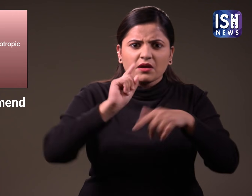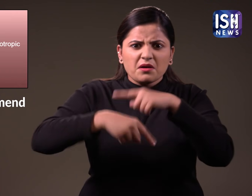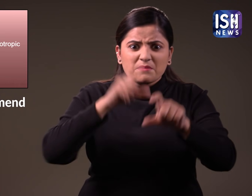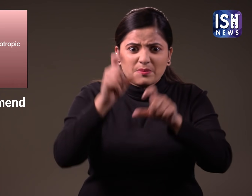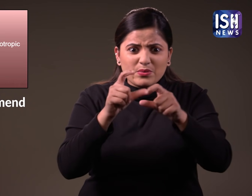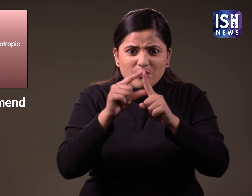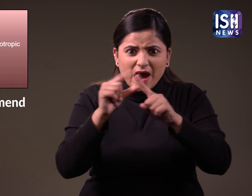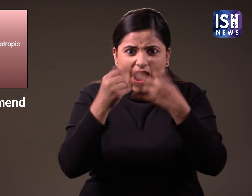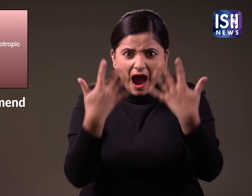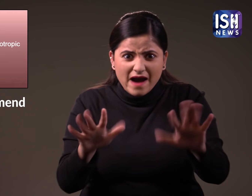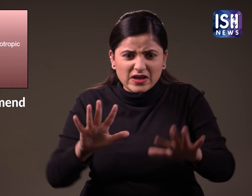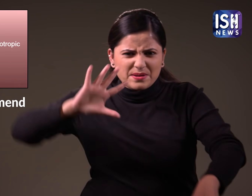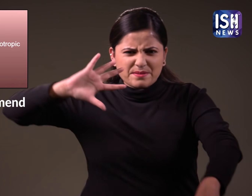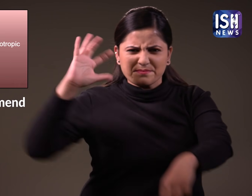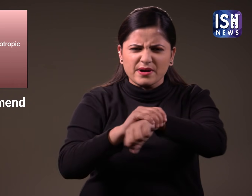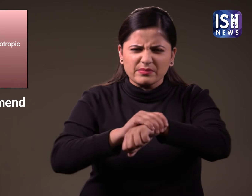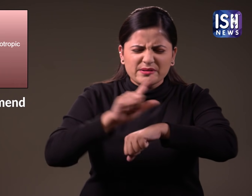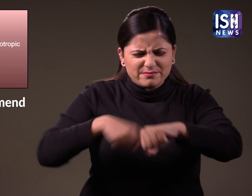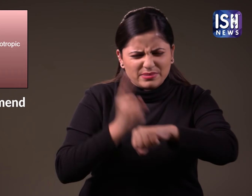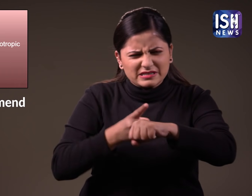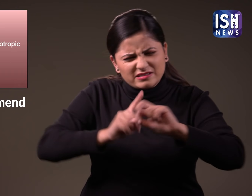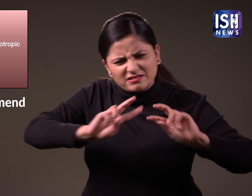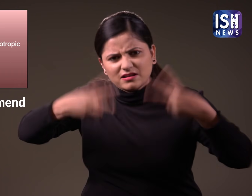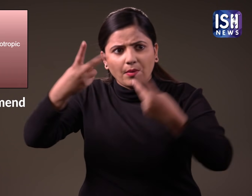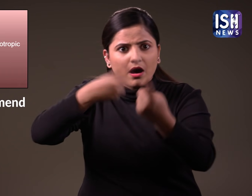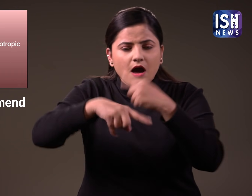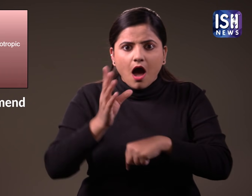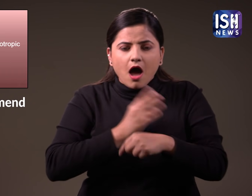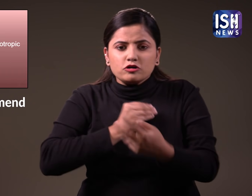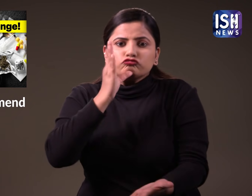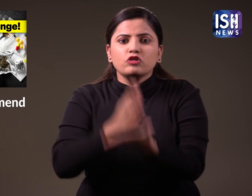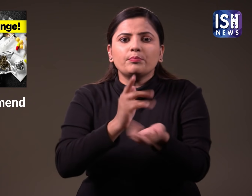People were punished strictly if caught and fear led them to mend their ways.